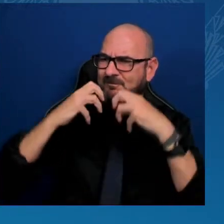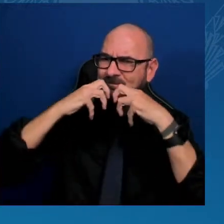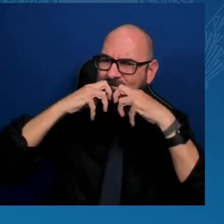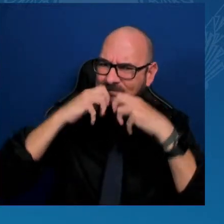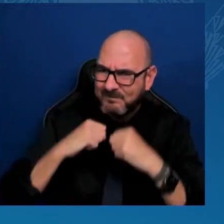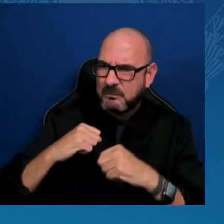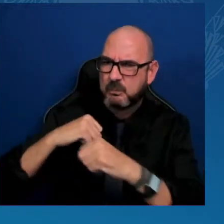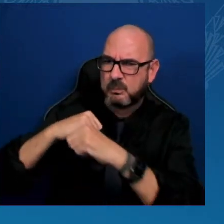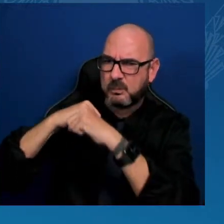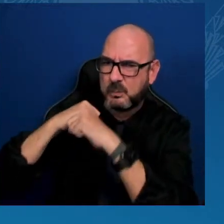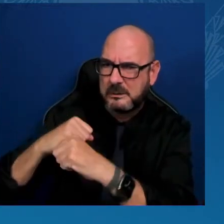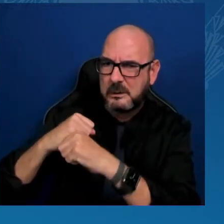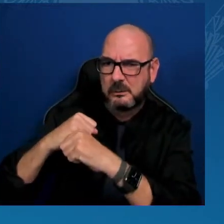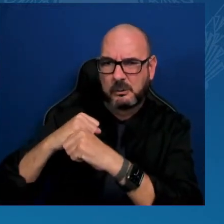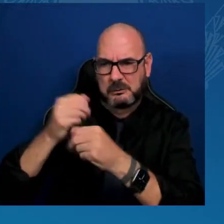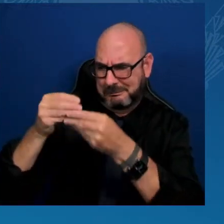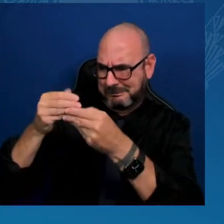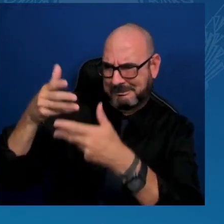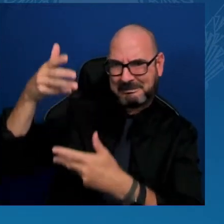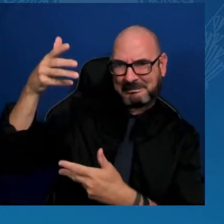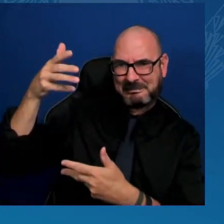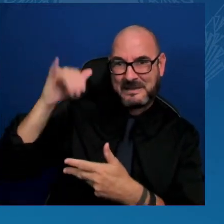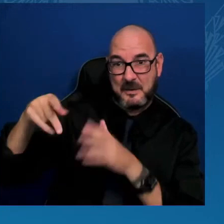is one of the truest forms of patriotism.